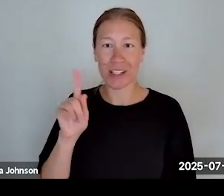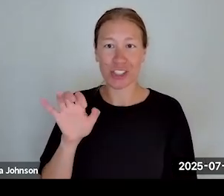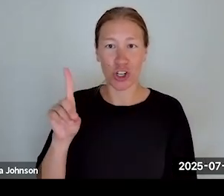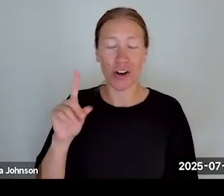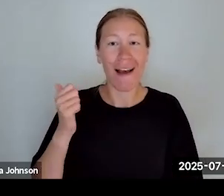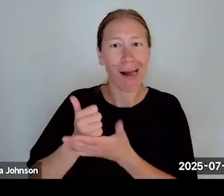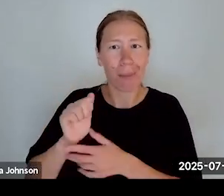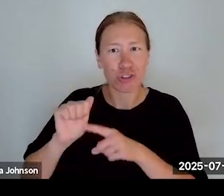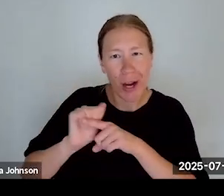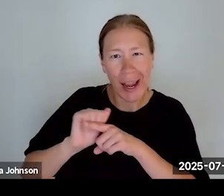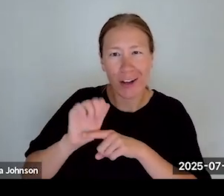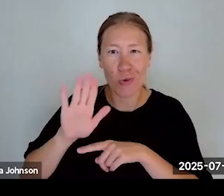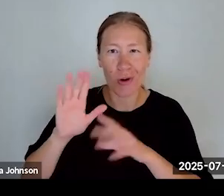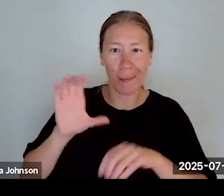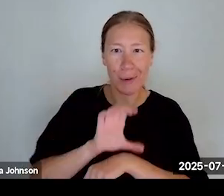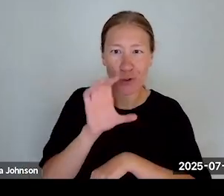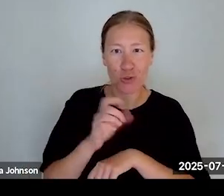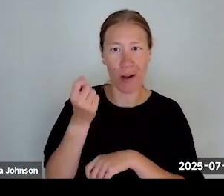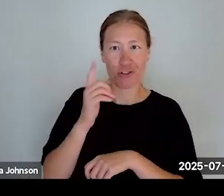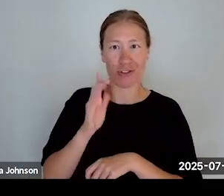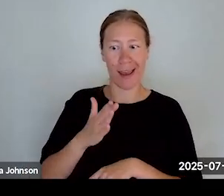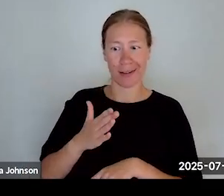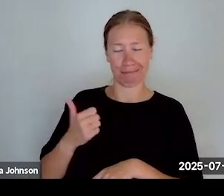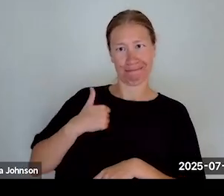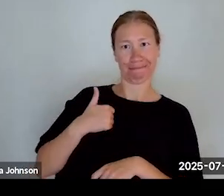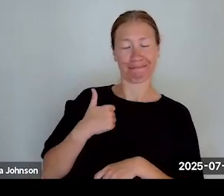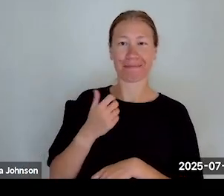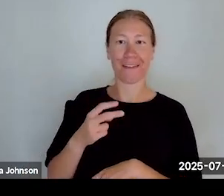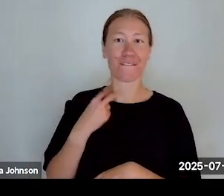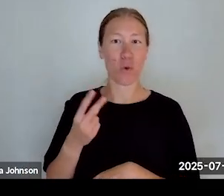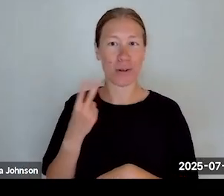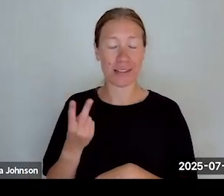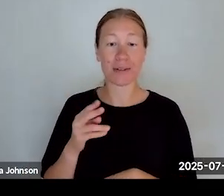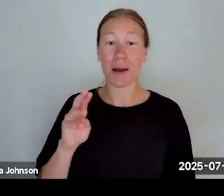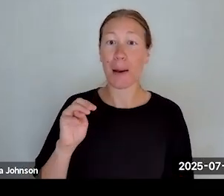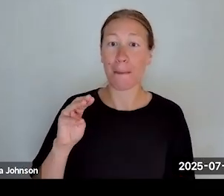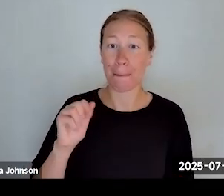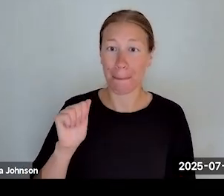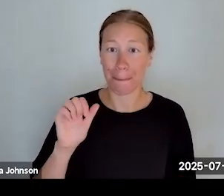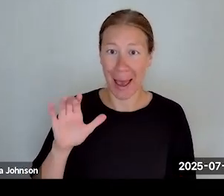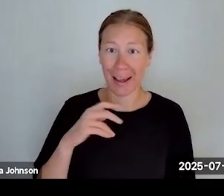to understand your own voice. Mac also has a Voice Control option which is free,